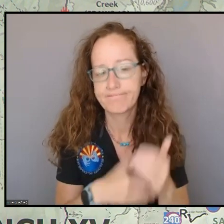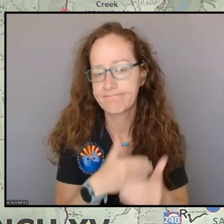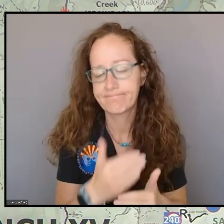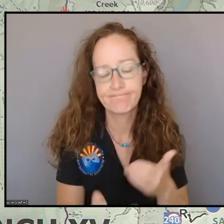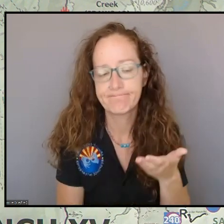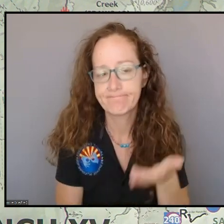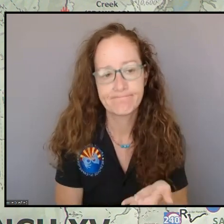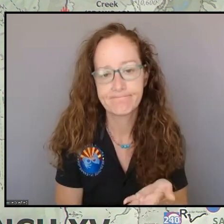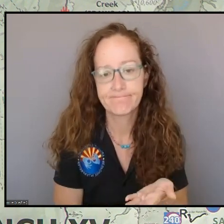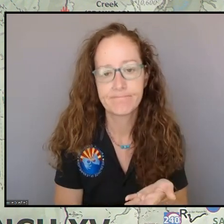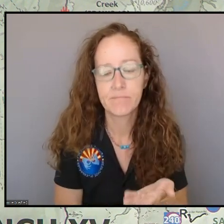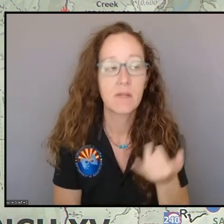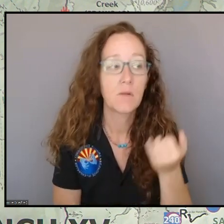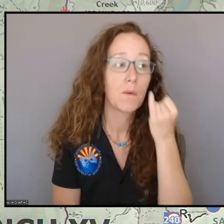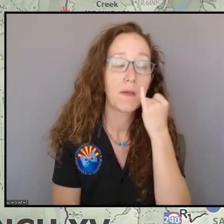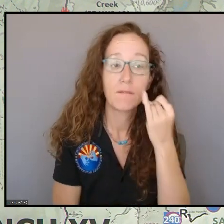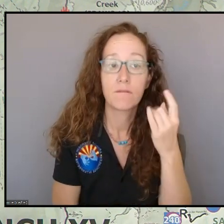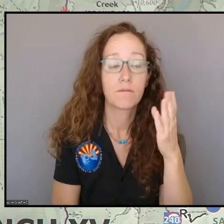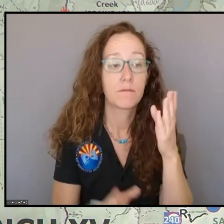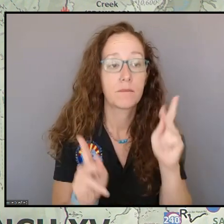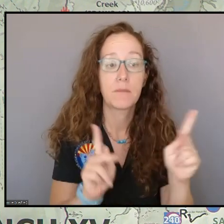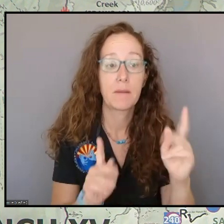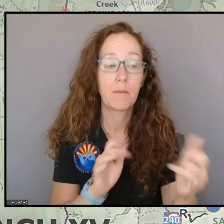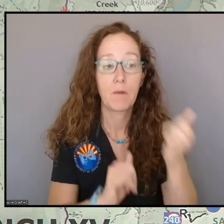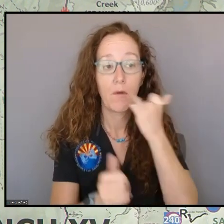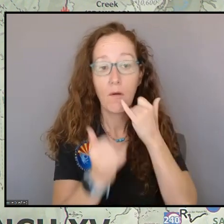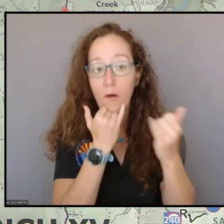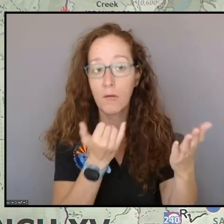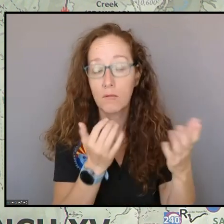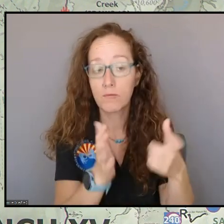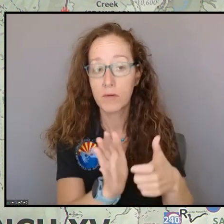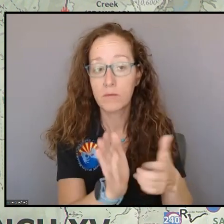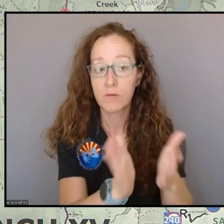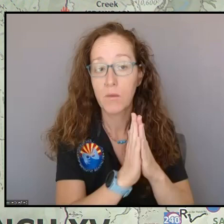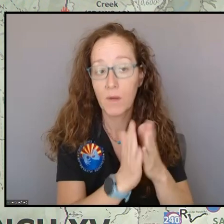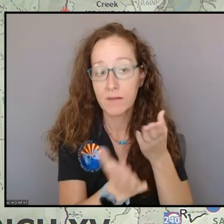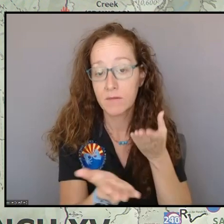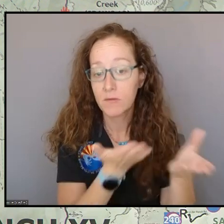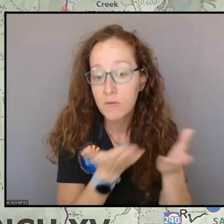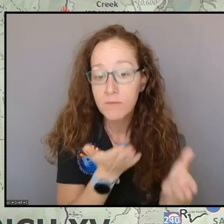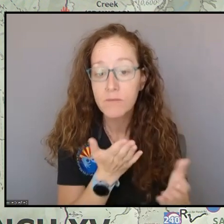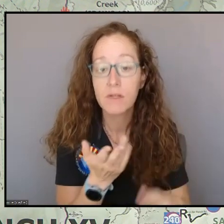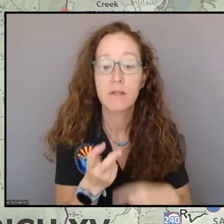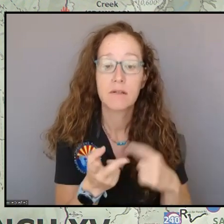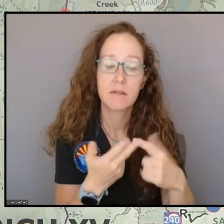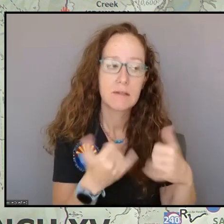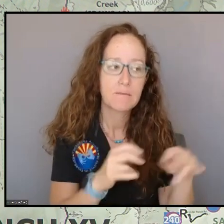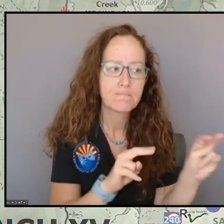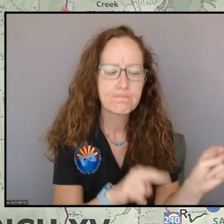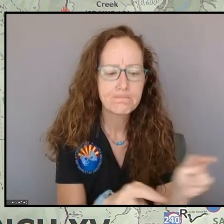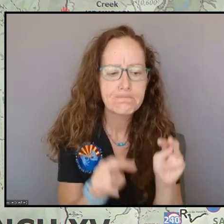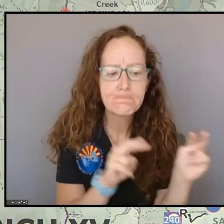for service that arise, still patrolling and looking for any hot spots along the line that may pop up as we kind of start